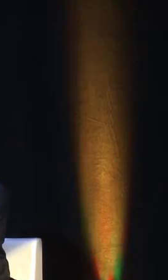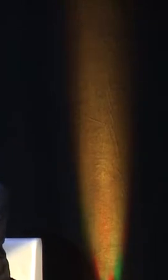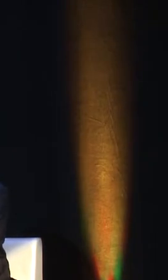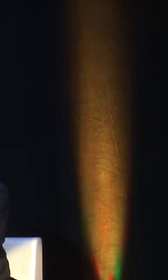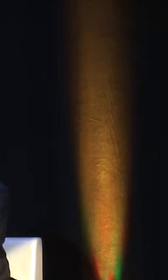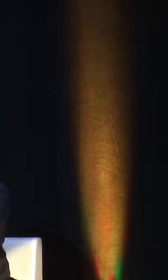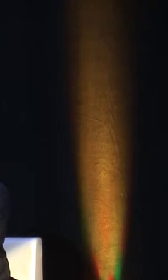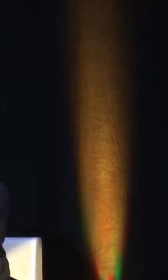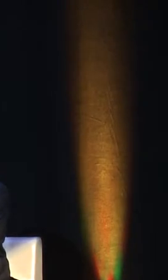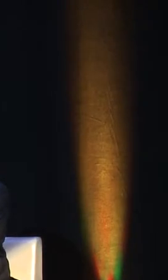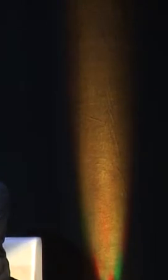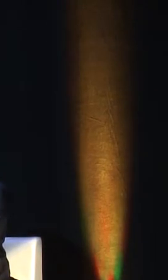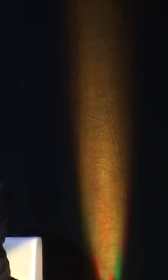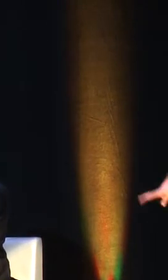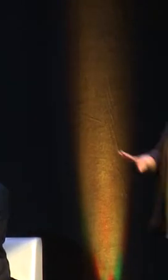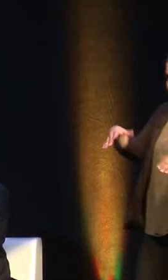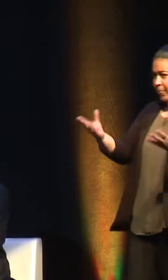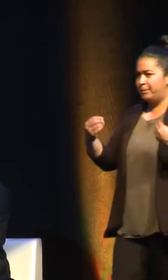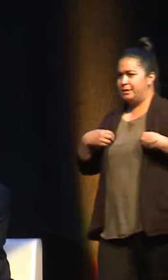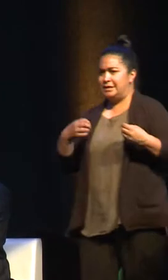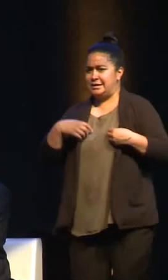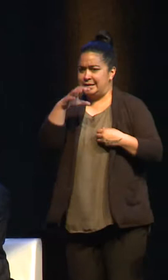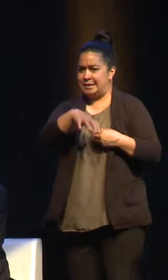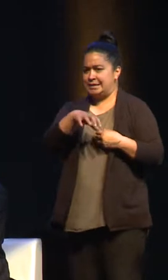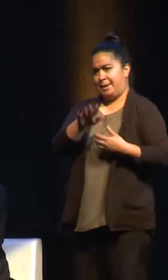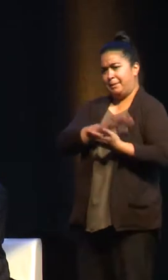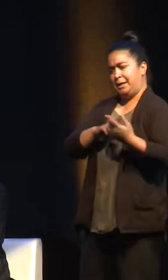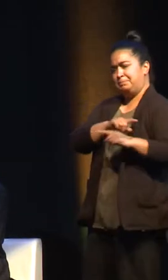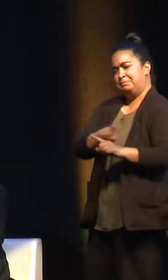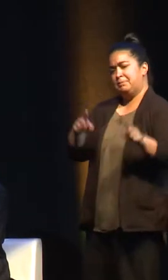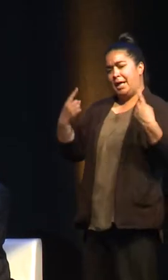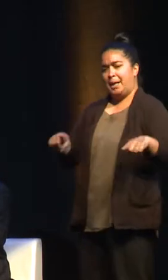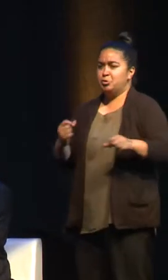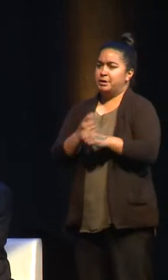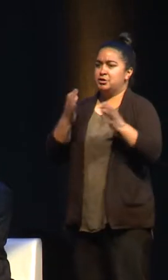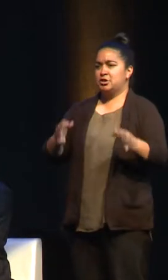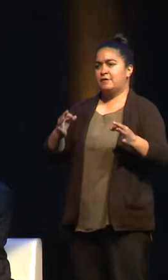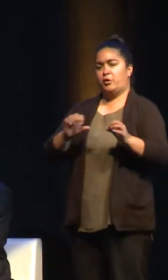allow businesses to make decisions in the next one to five years? Will it allow them